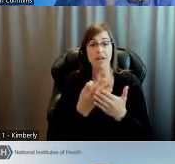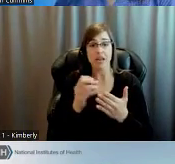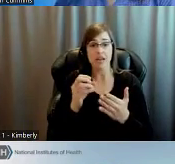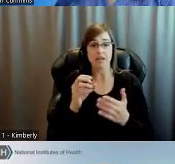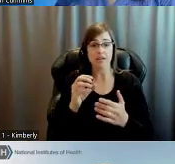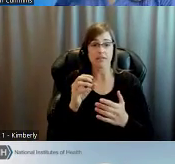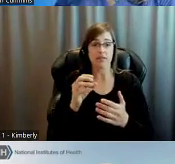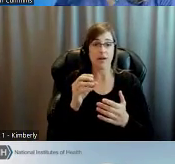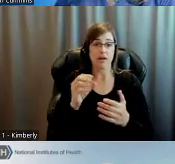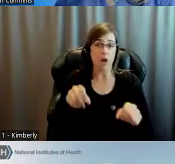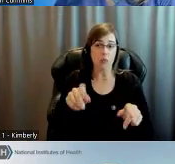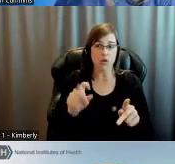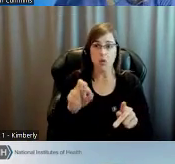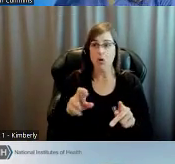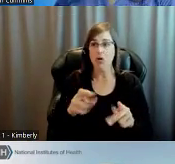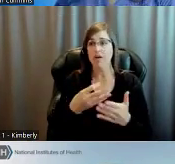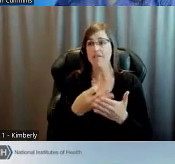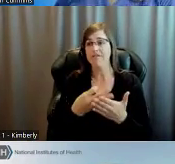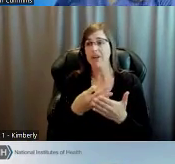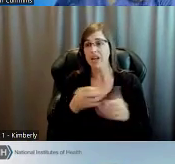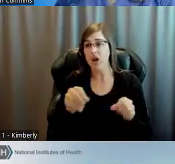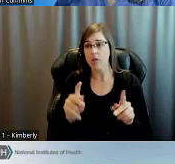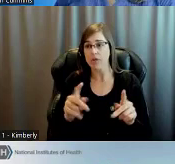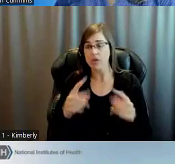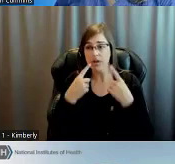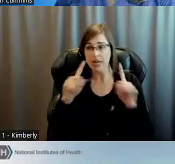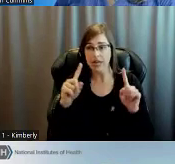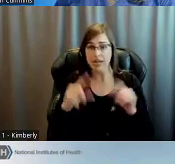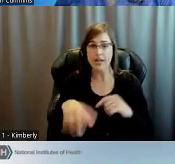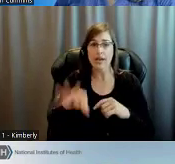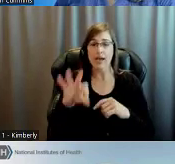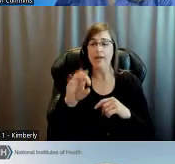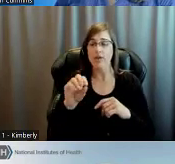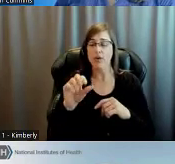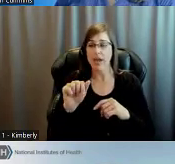or funding opportunity announcement. You might hear FOAs. You might hear FOAs.